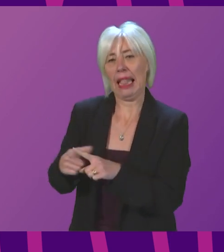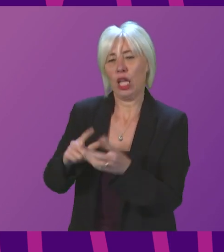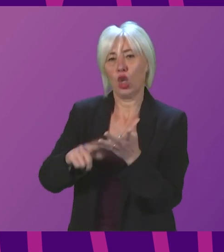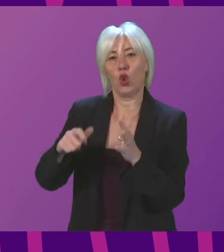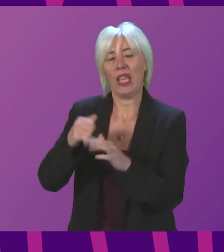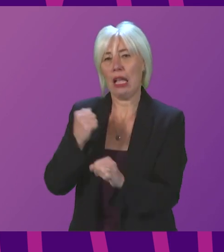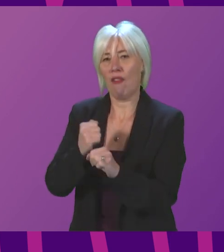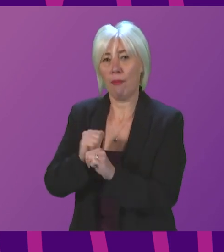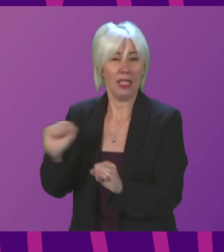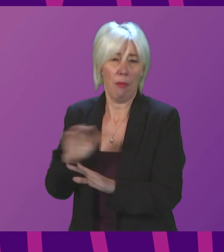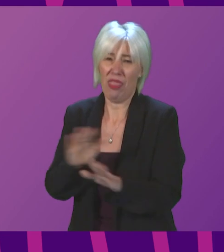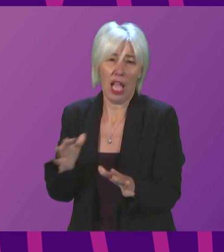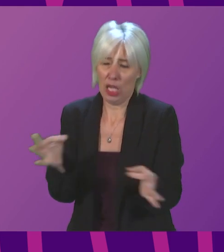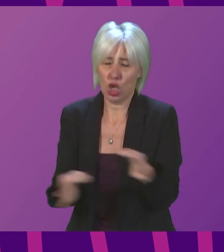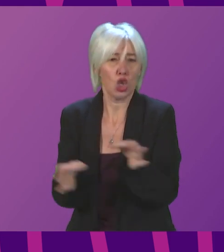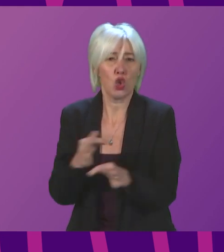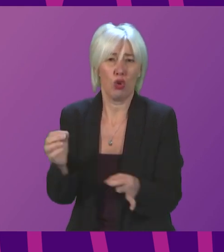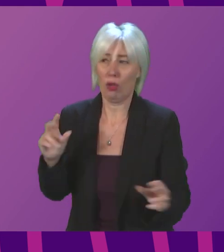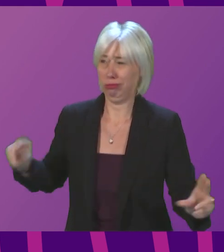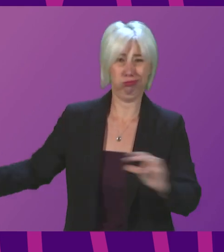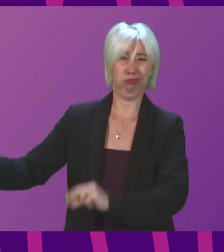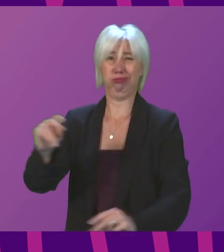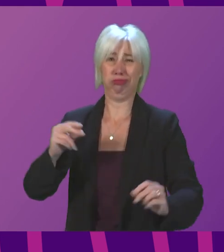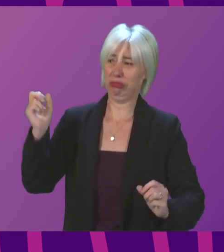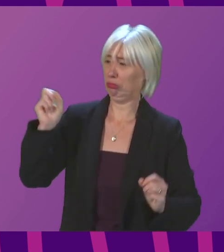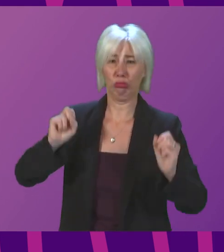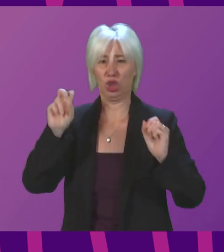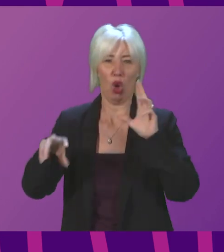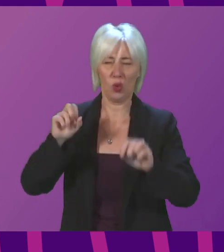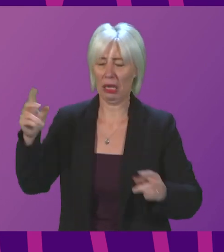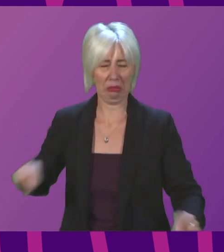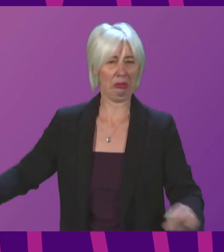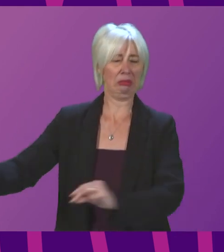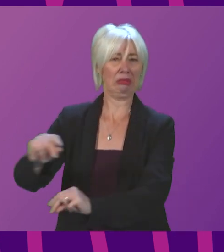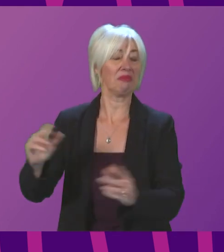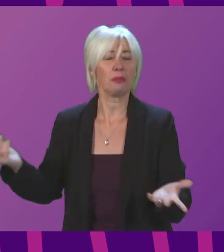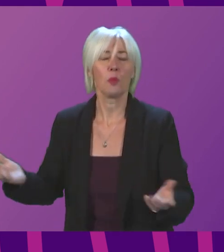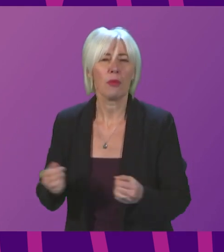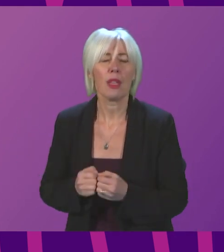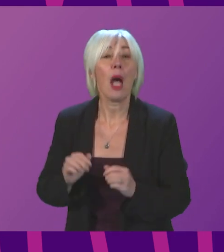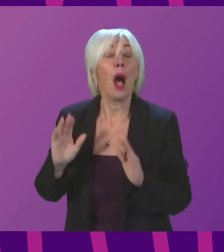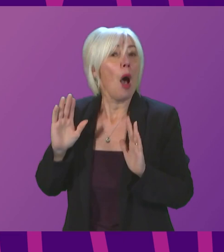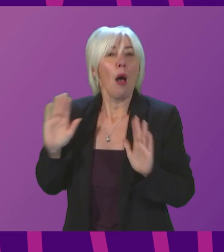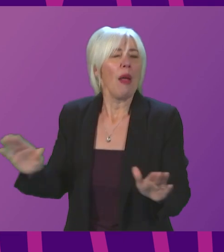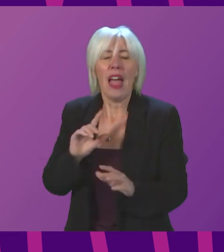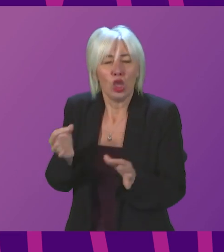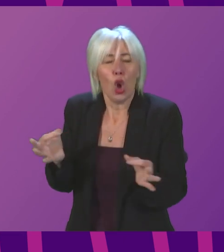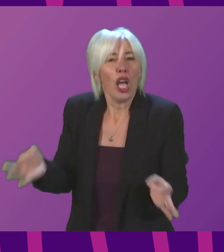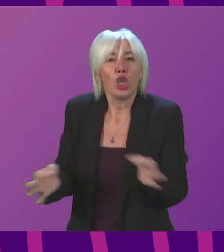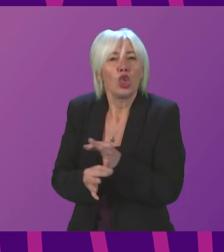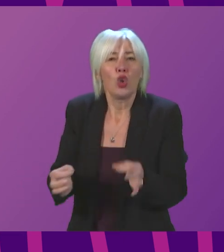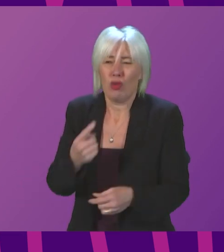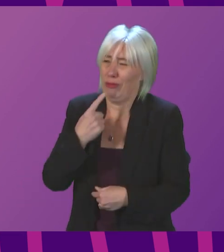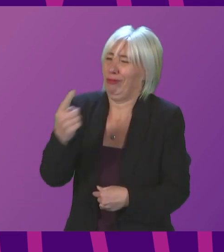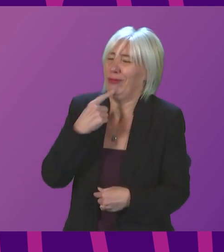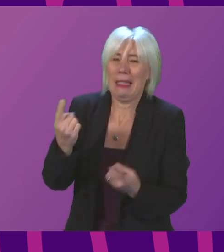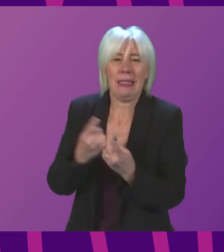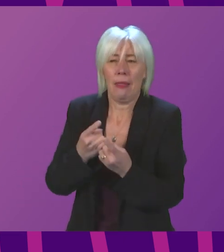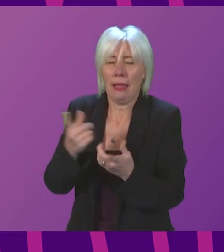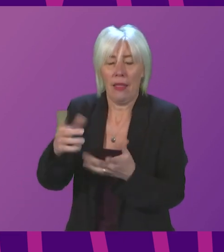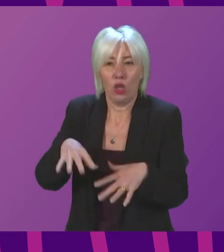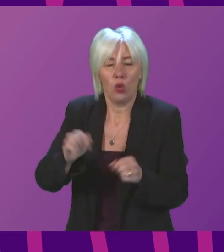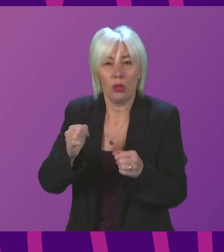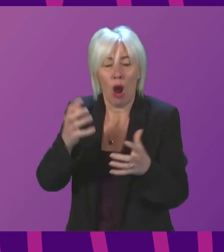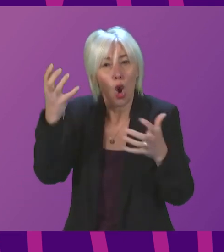That is no excuse for throwing around unfounded accusations and trying to cause concern among